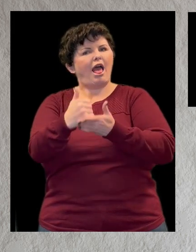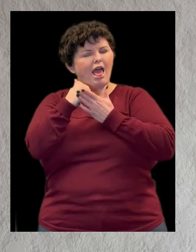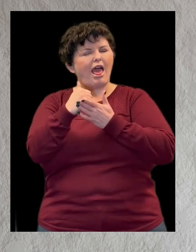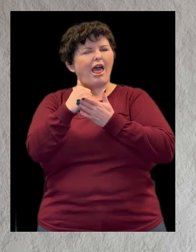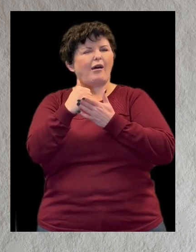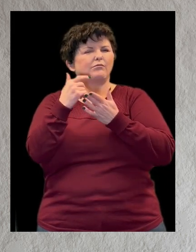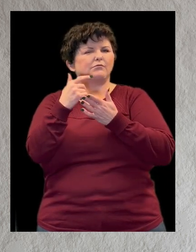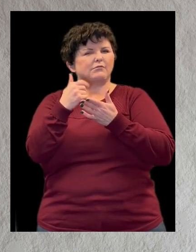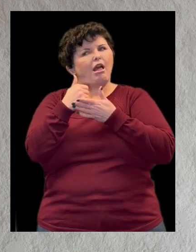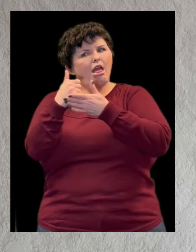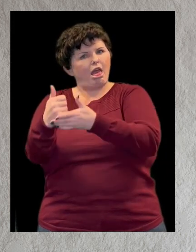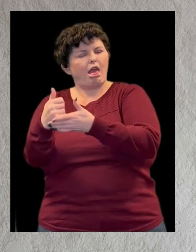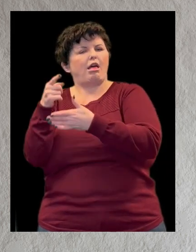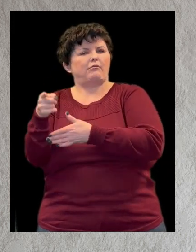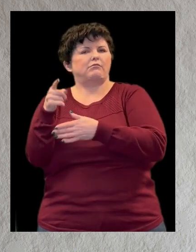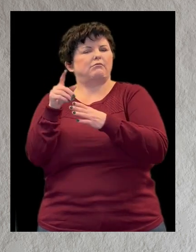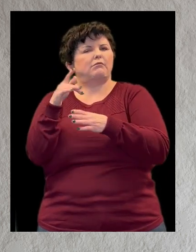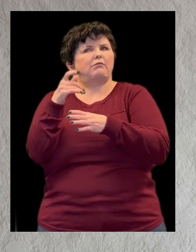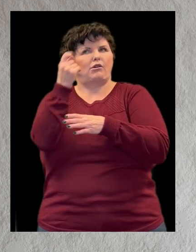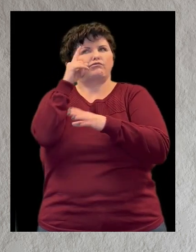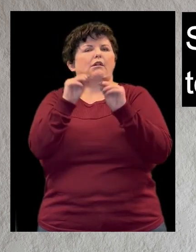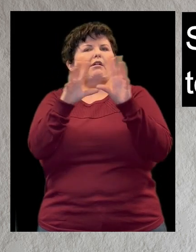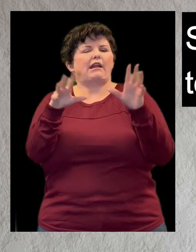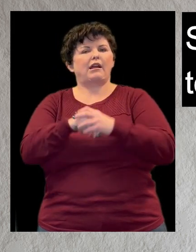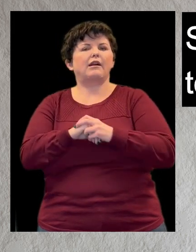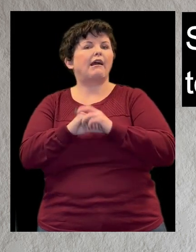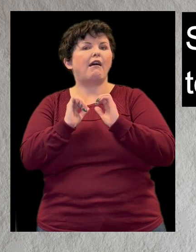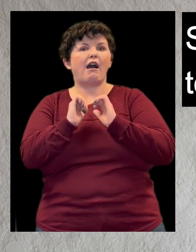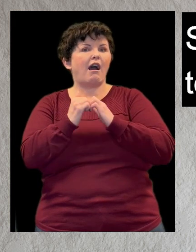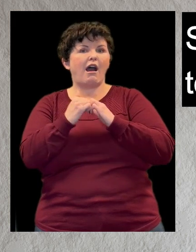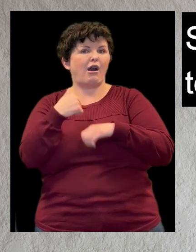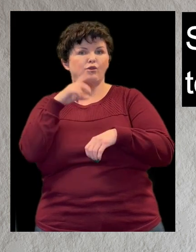So to do that, I typically just explain what I need